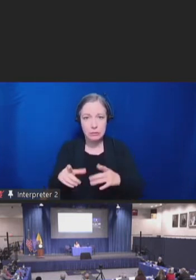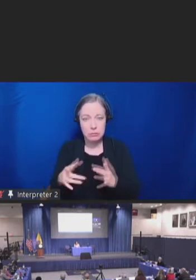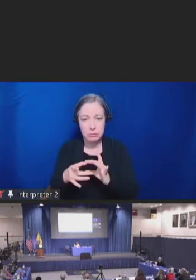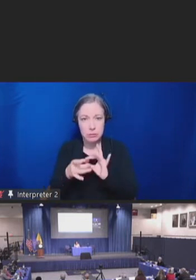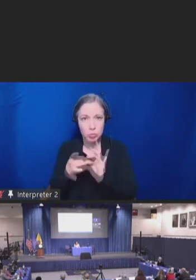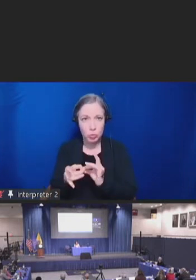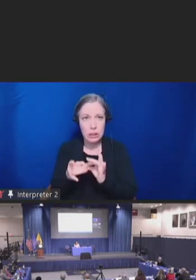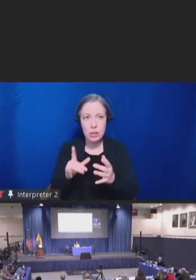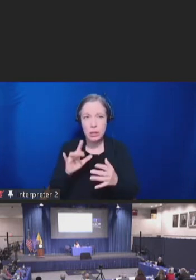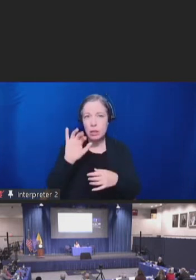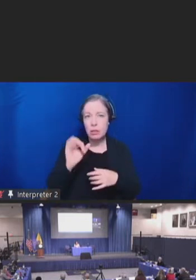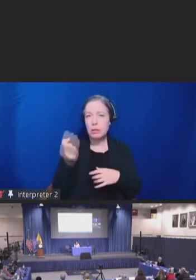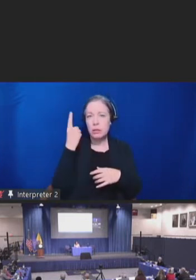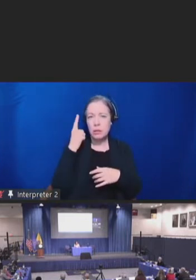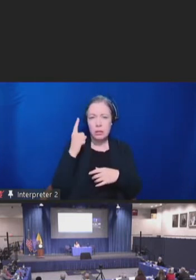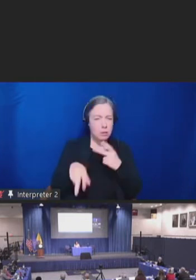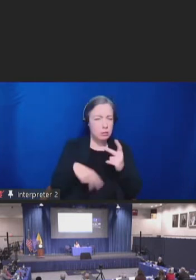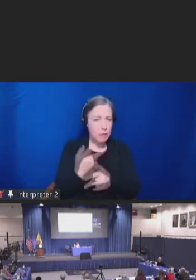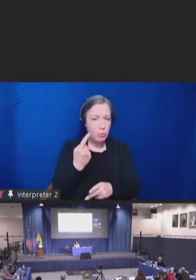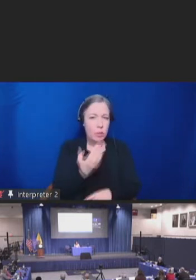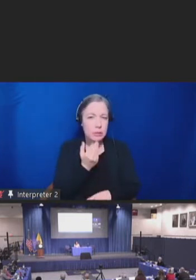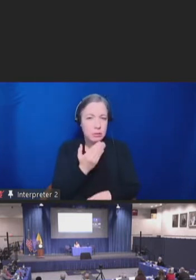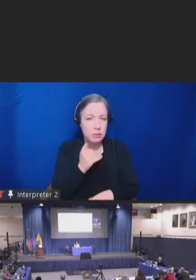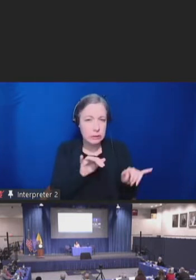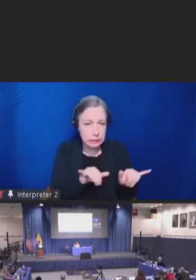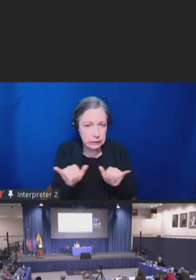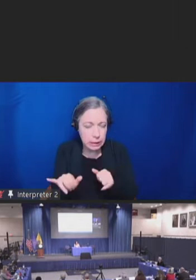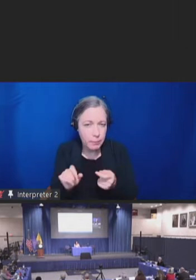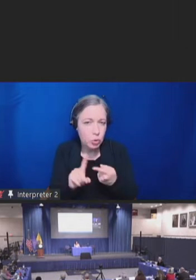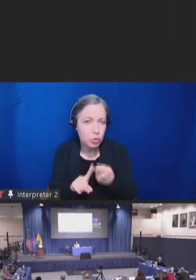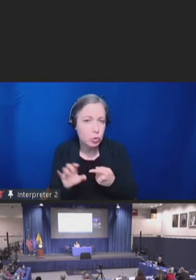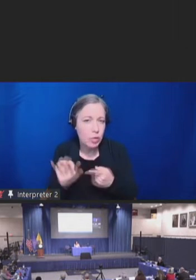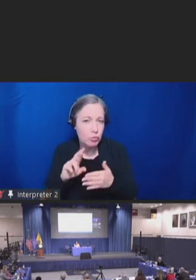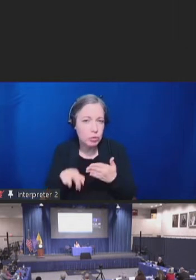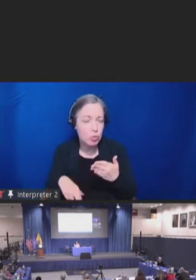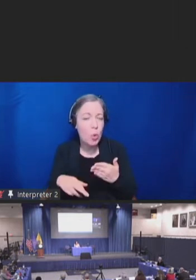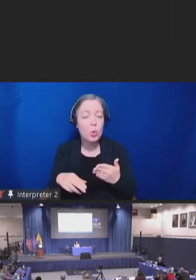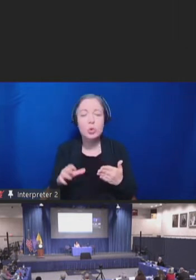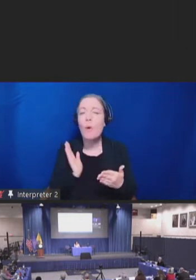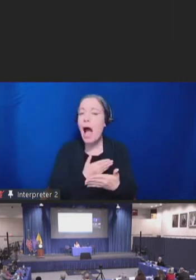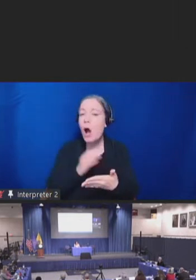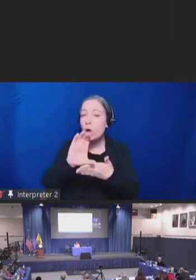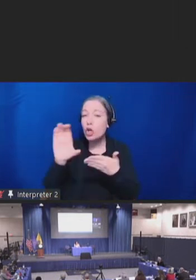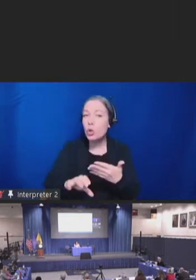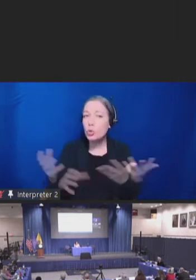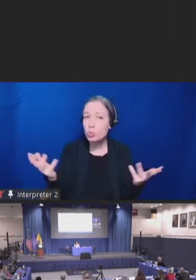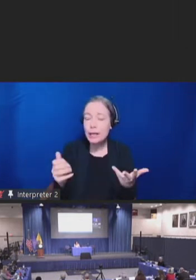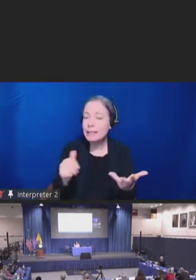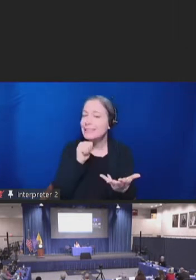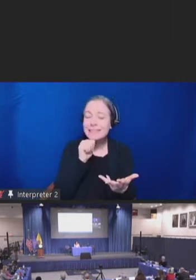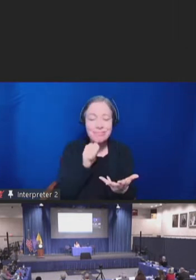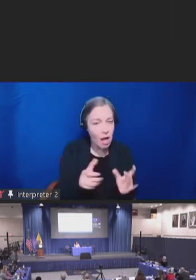results. So, the conclusion here was that the vaccine schedule was not associated with an increased risk of type 1 diabetes.